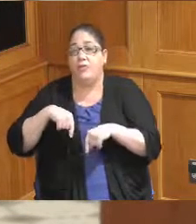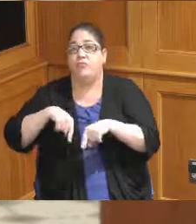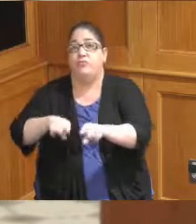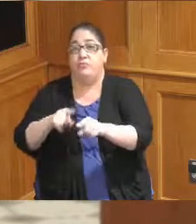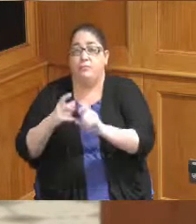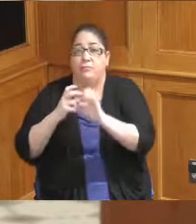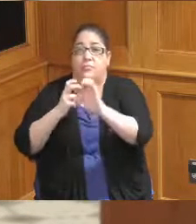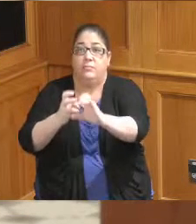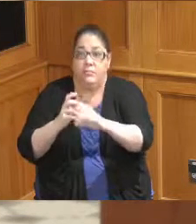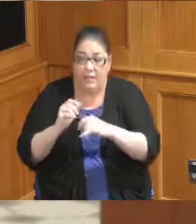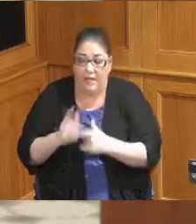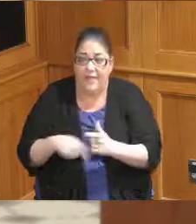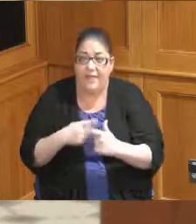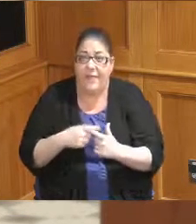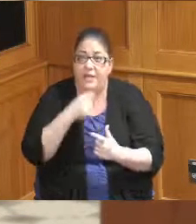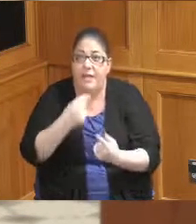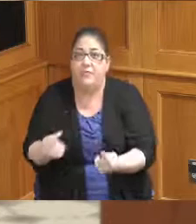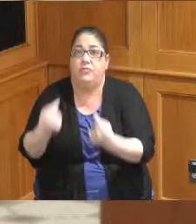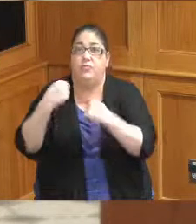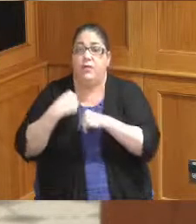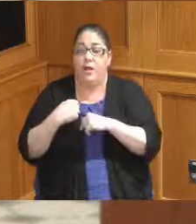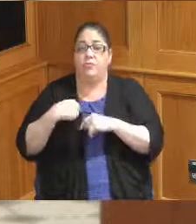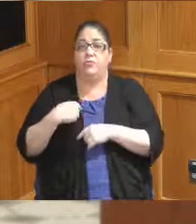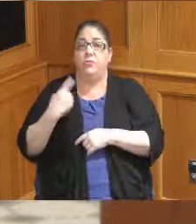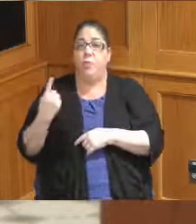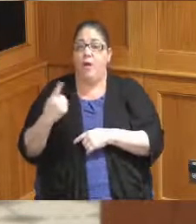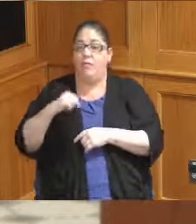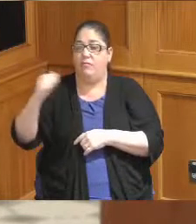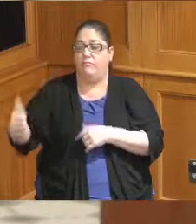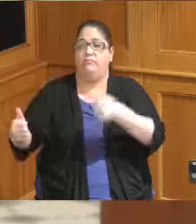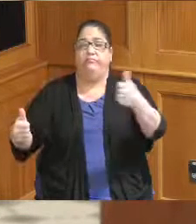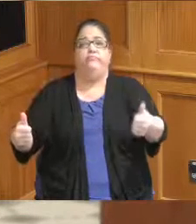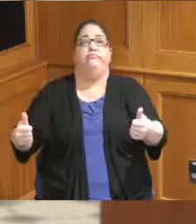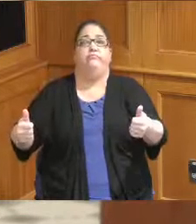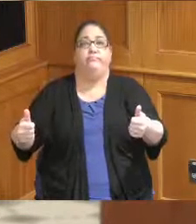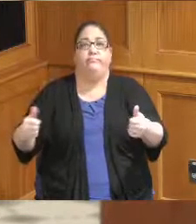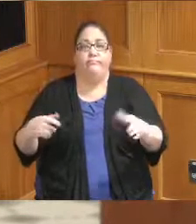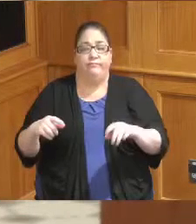having to come to one of their two sites don't know the status of that though to be able to